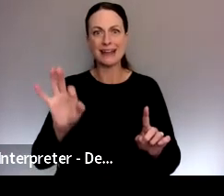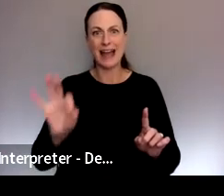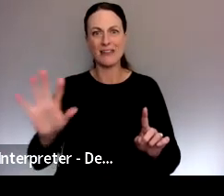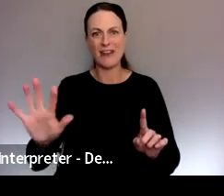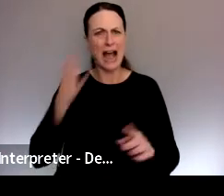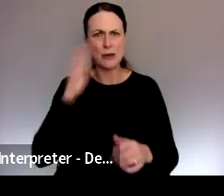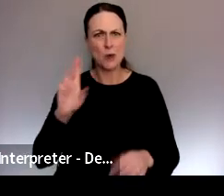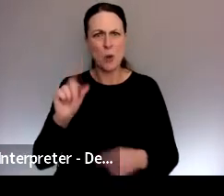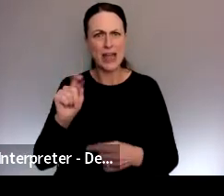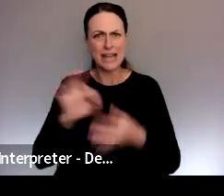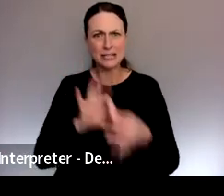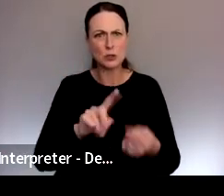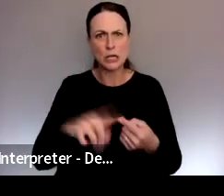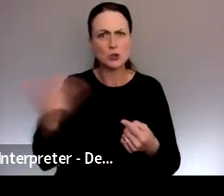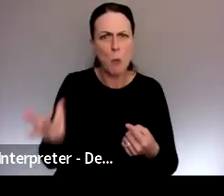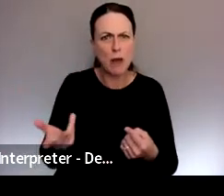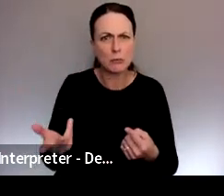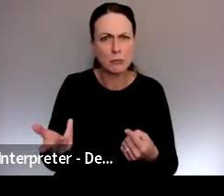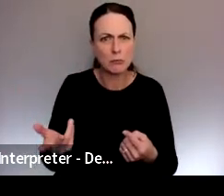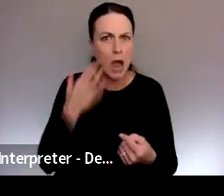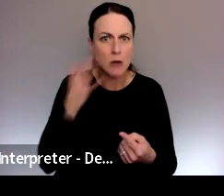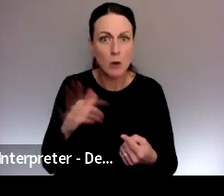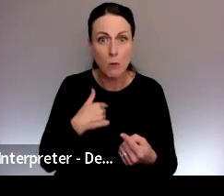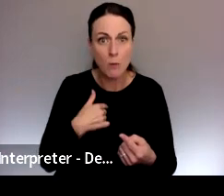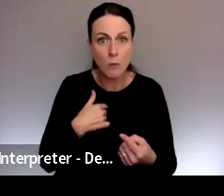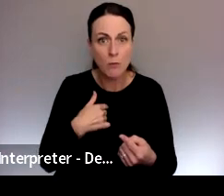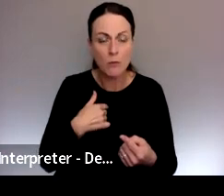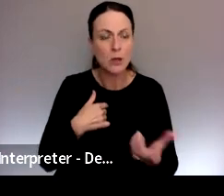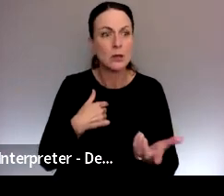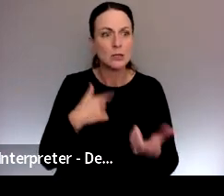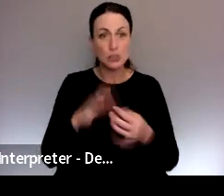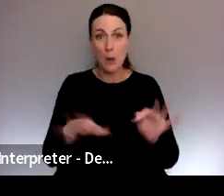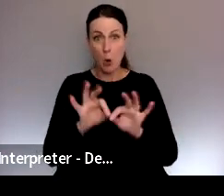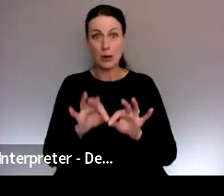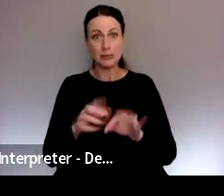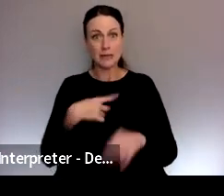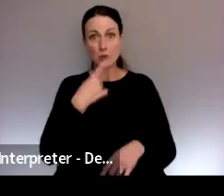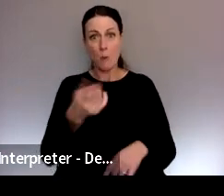but I don't know what that date is associated with. So, it's important, as I was saying,